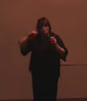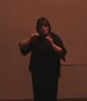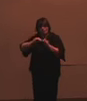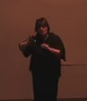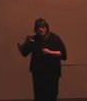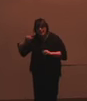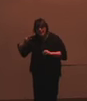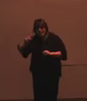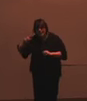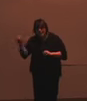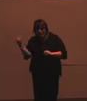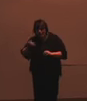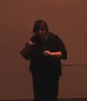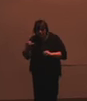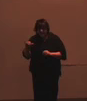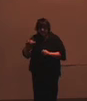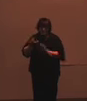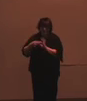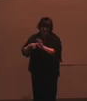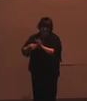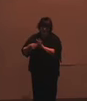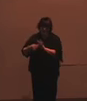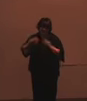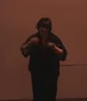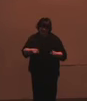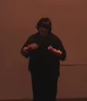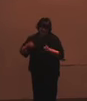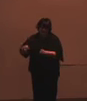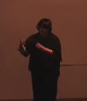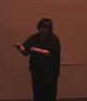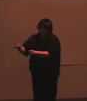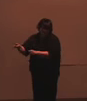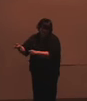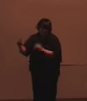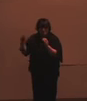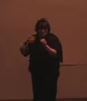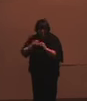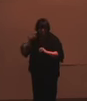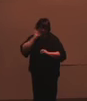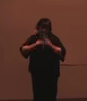relationships is more and more rich experience for people.